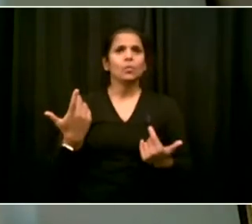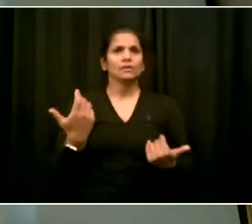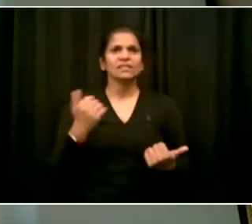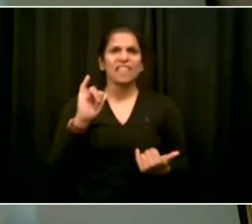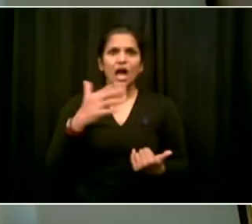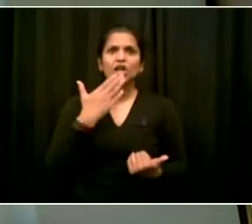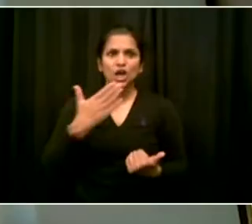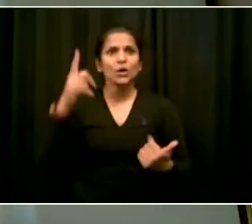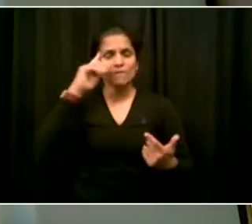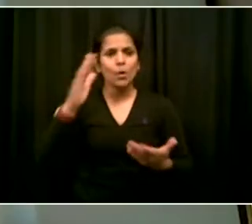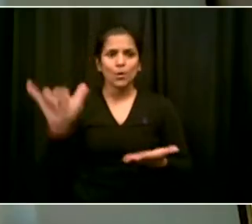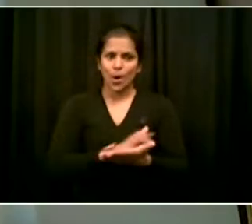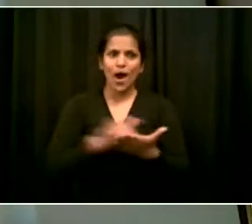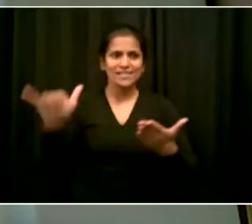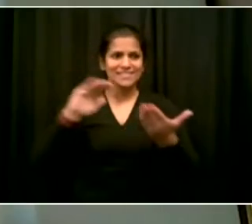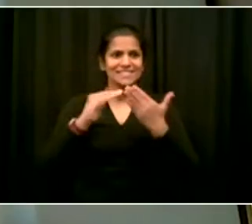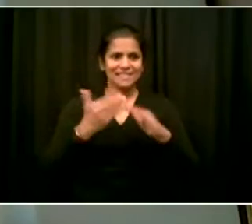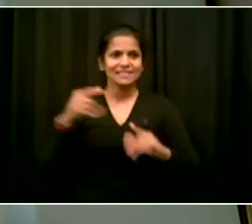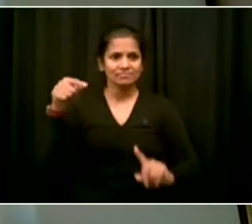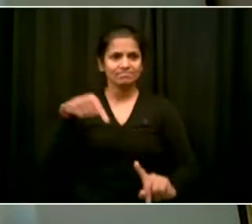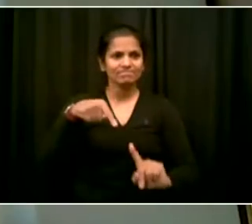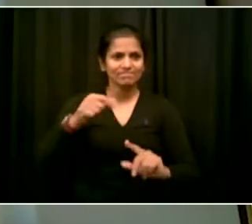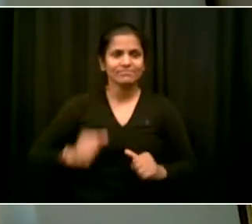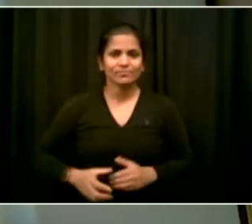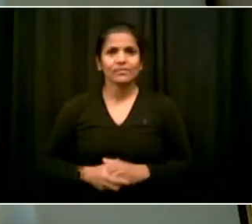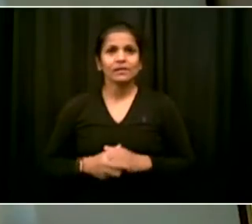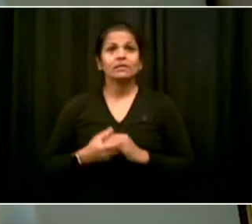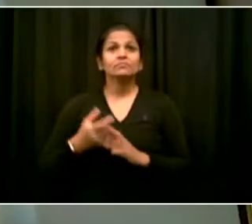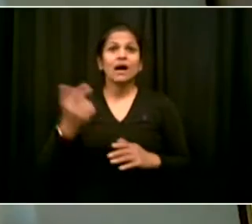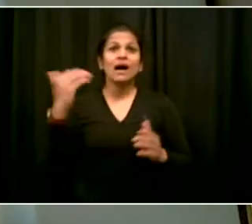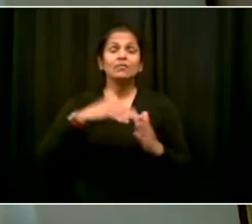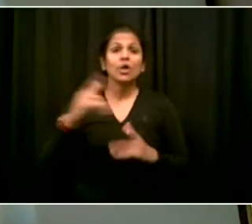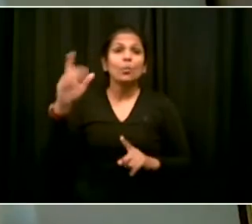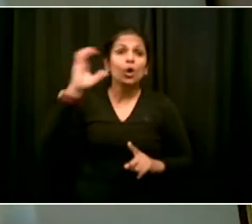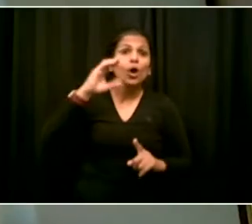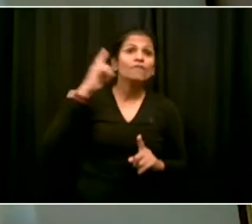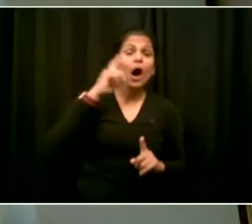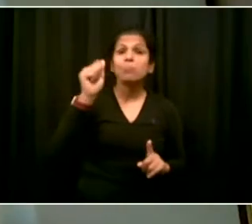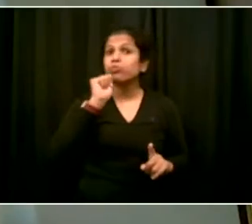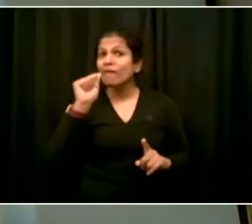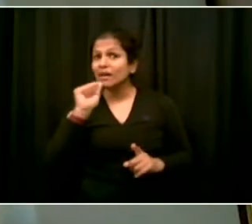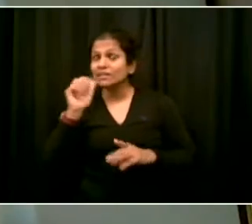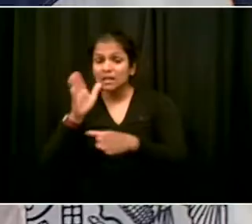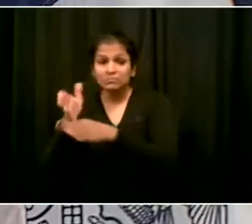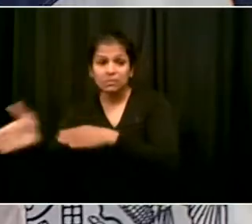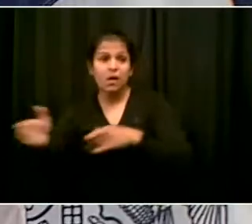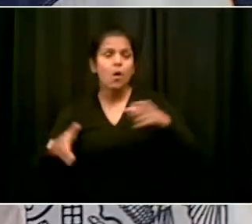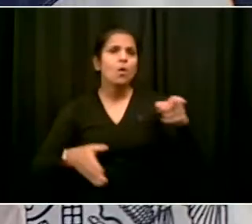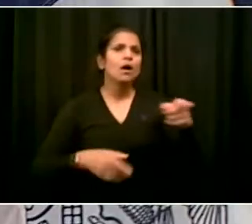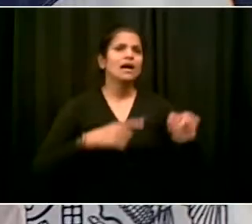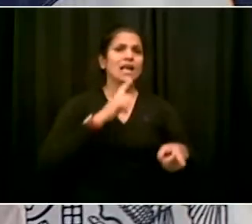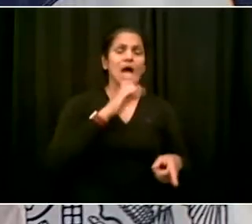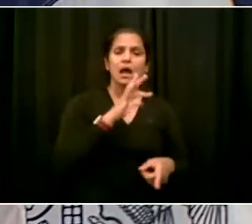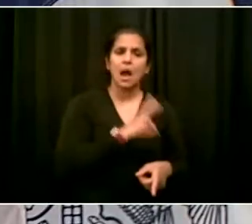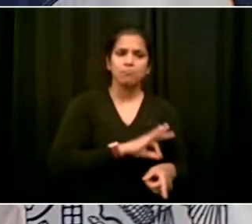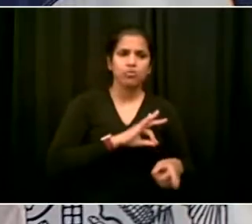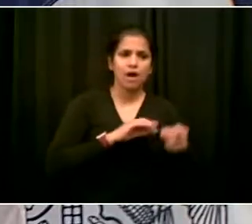HUNDREDS OF NEW YORKERS IF NOT UUMLTIATELY THOUSANDS. SO WE SEE A DIRECT CONNECTION IN OUR ROLE HAS LONG BEEN A